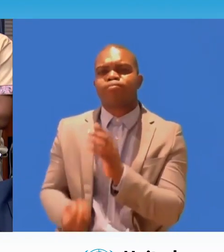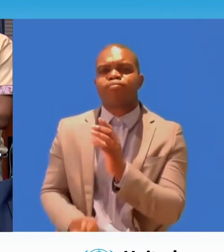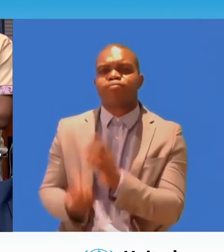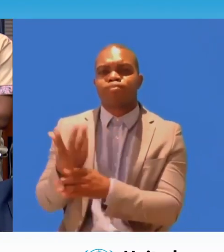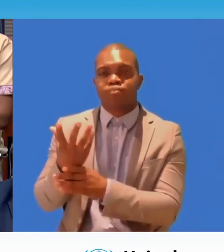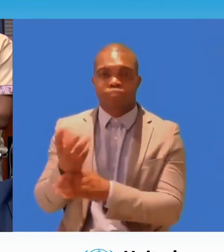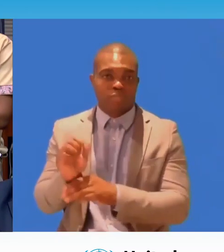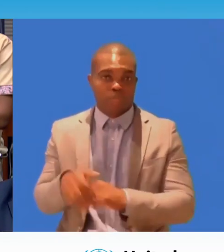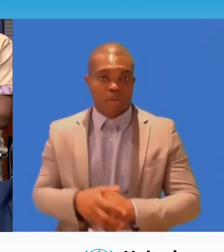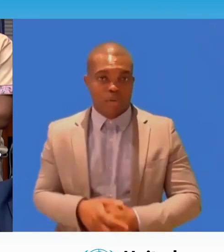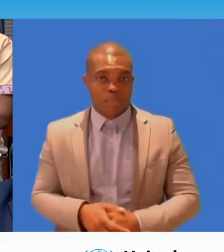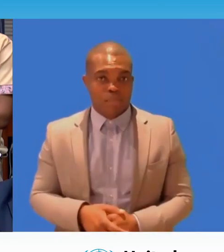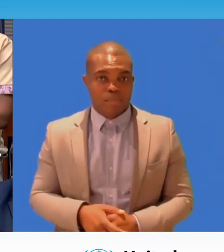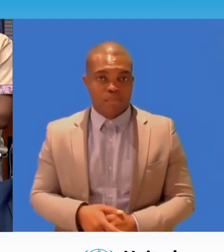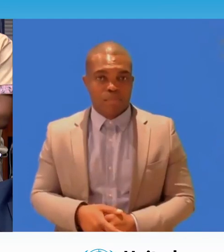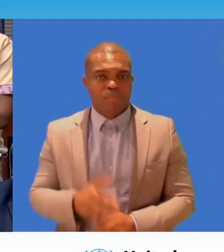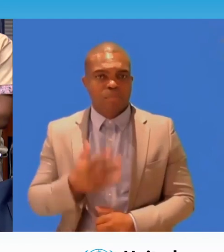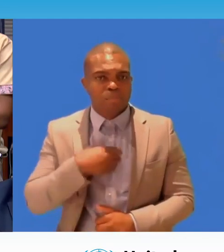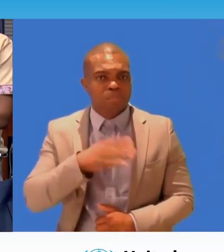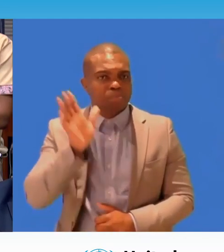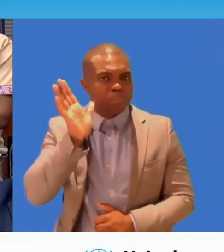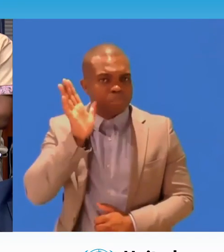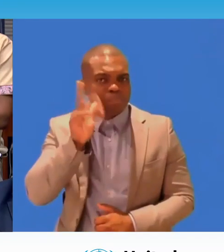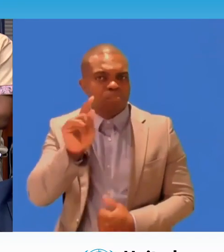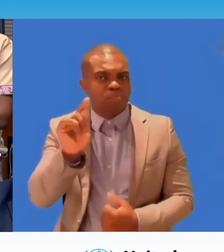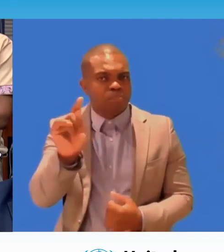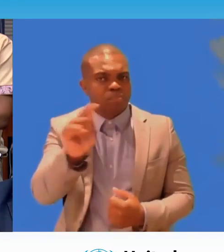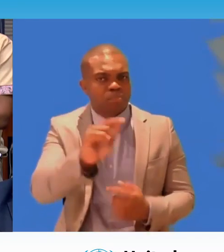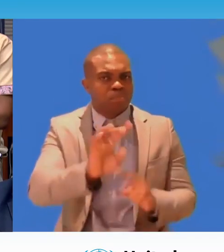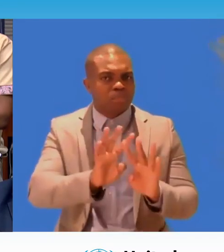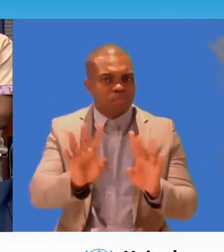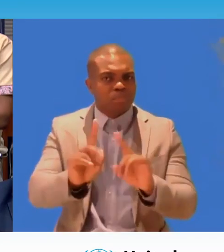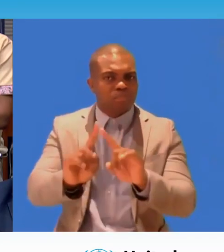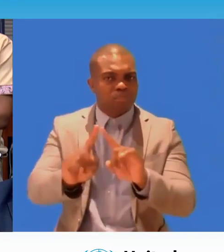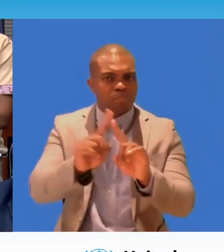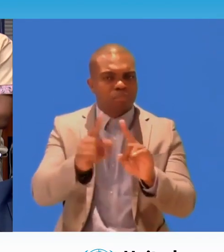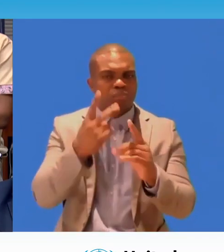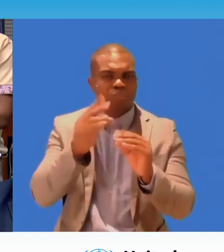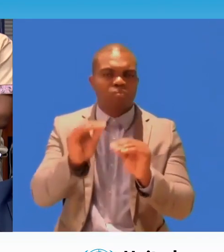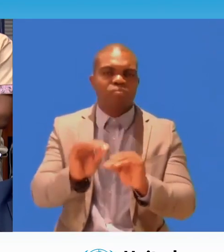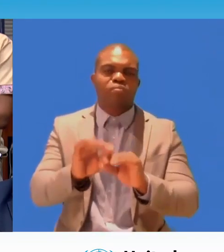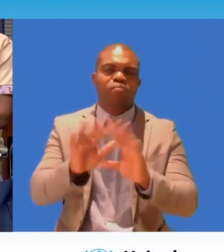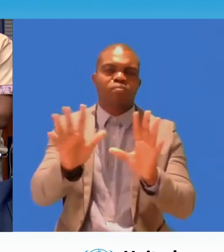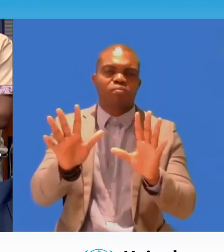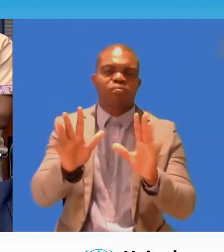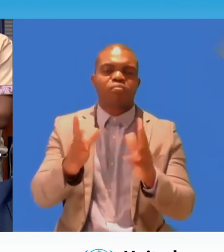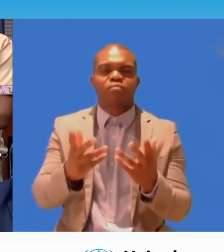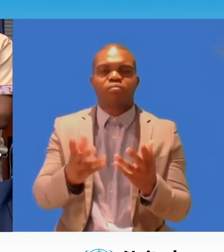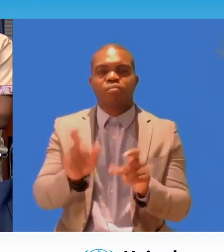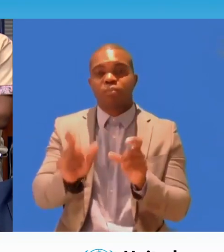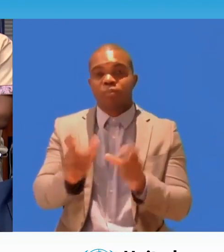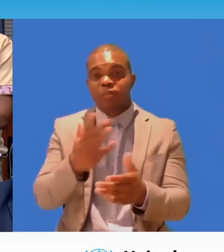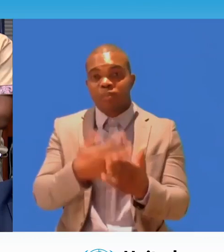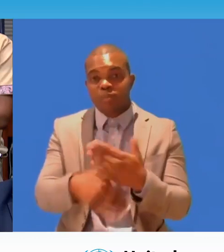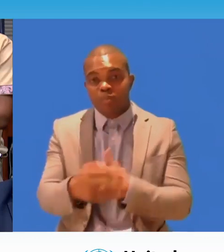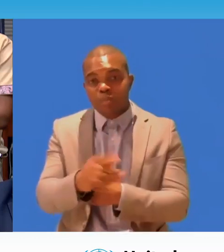disabilities continue to face uh discrimination and exclusion from economy in terms of employment